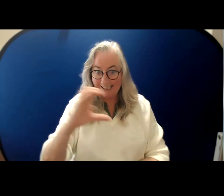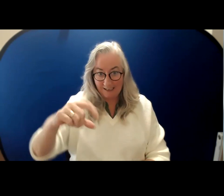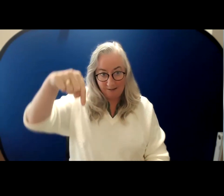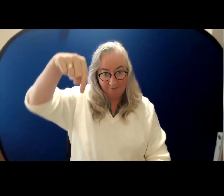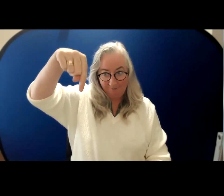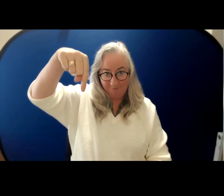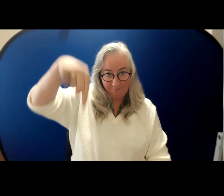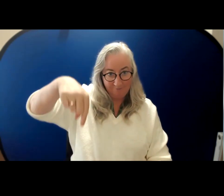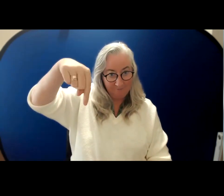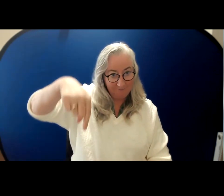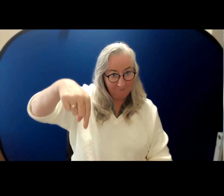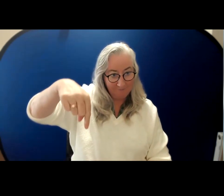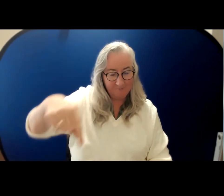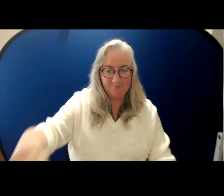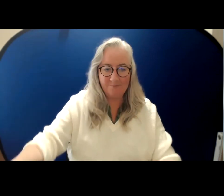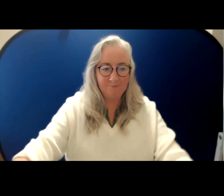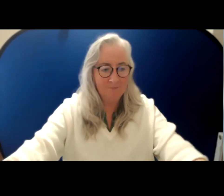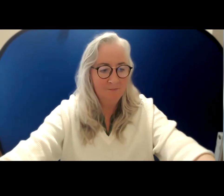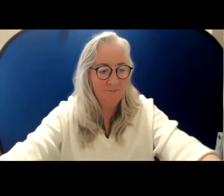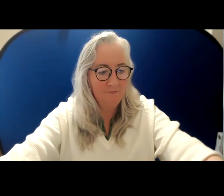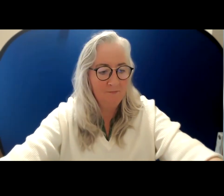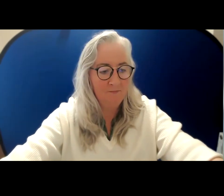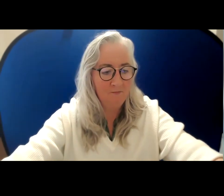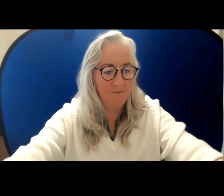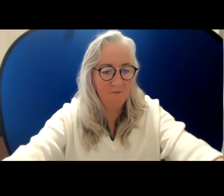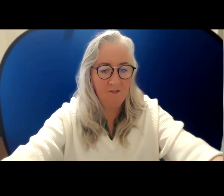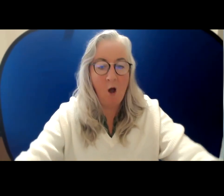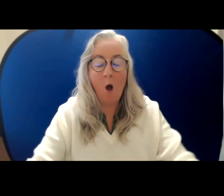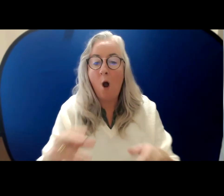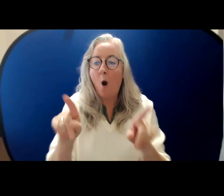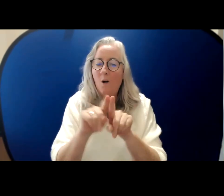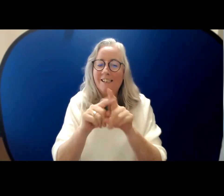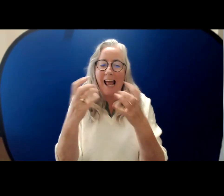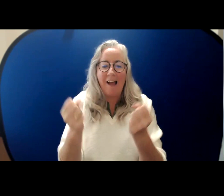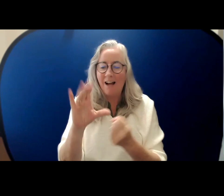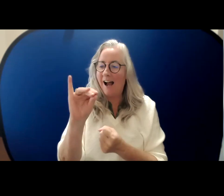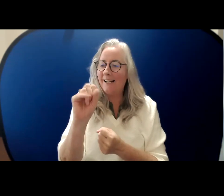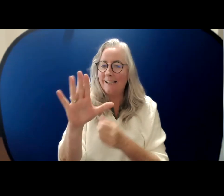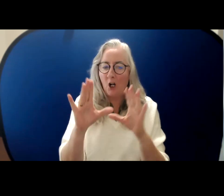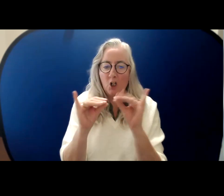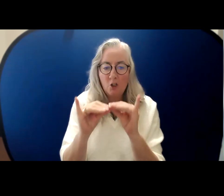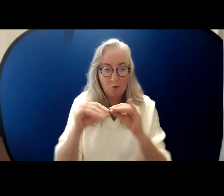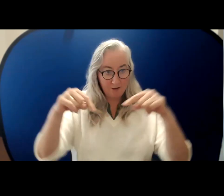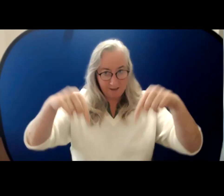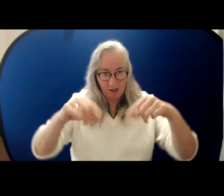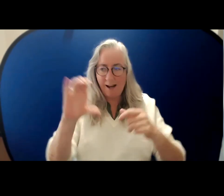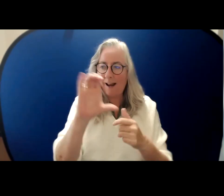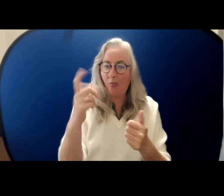of your screen we're also enjoy joined by Irish sign language interpreters Catherine White and